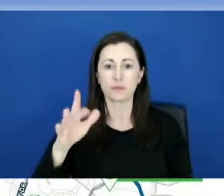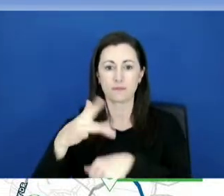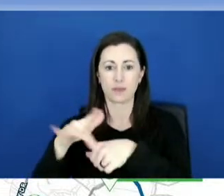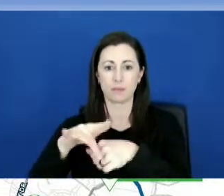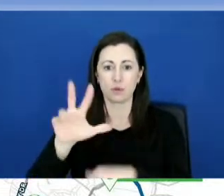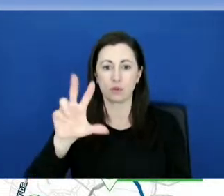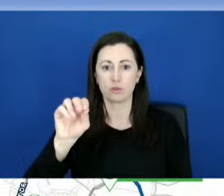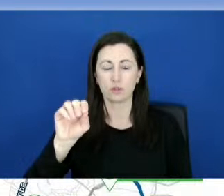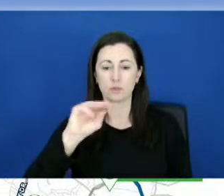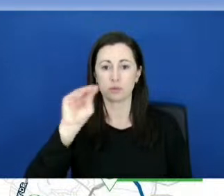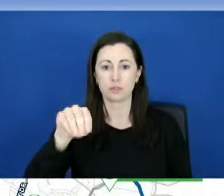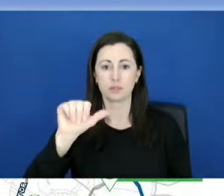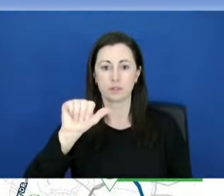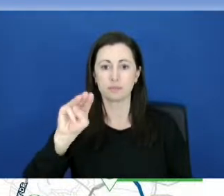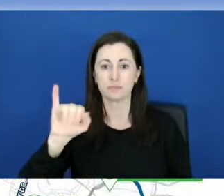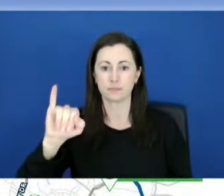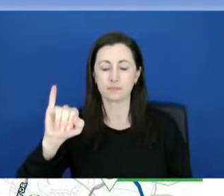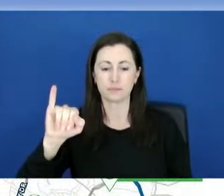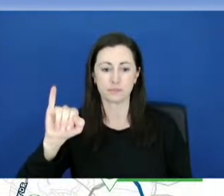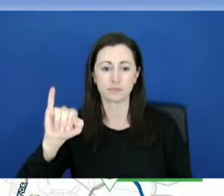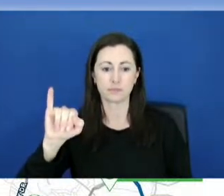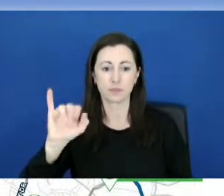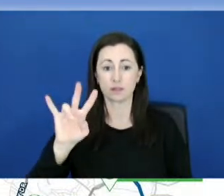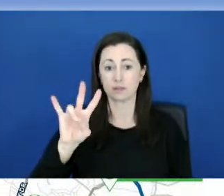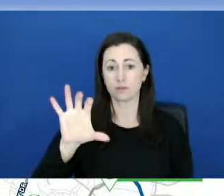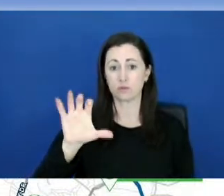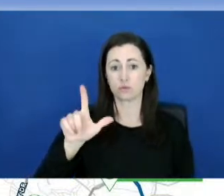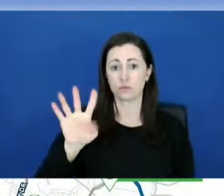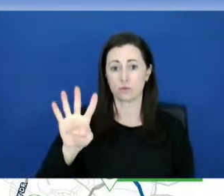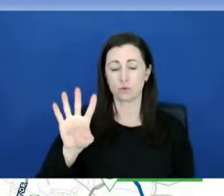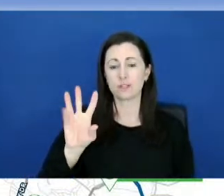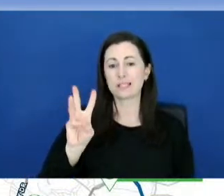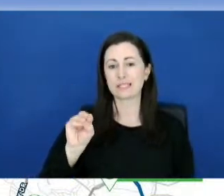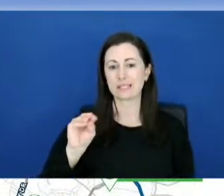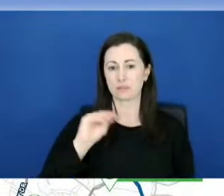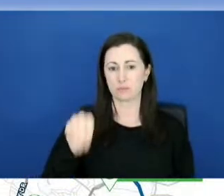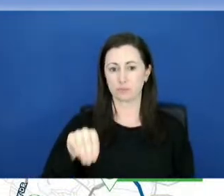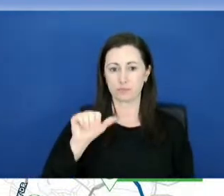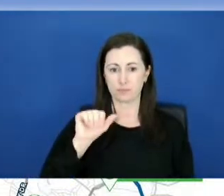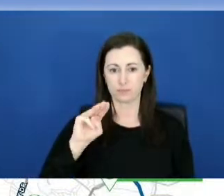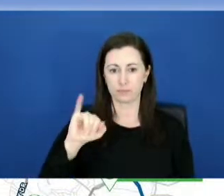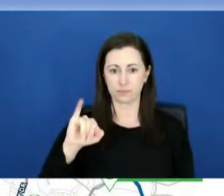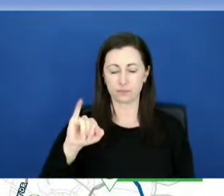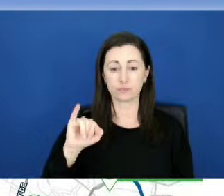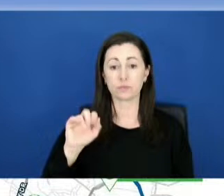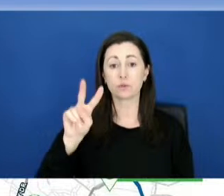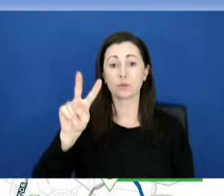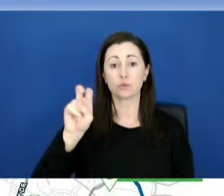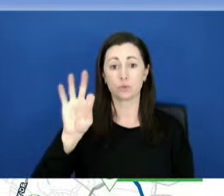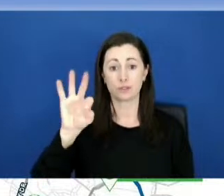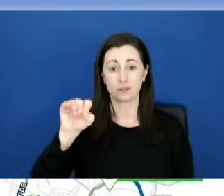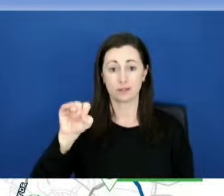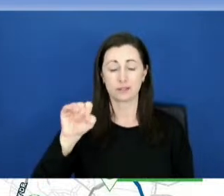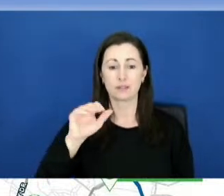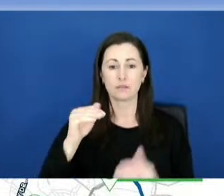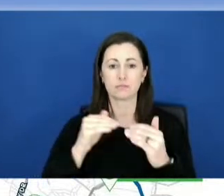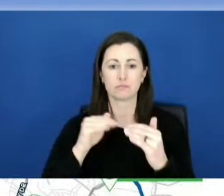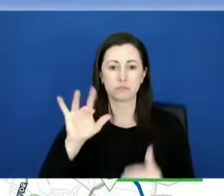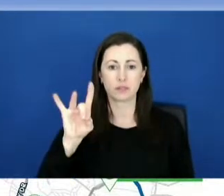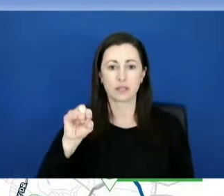MAP ON THE RIGHT ARE MADE